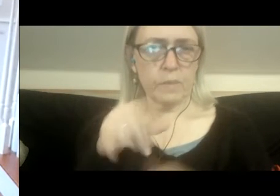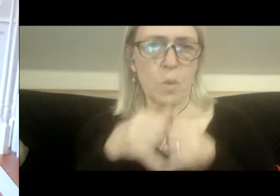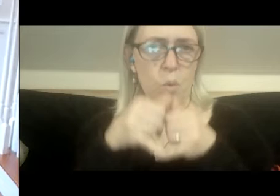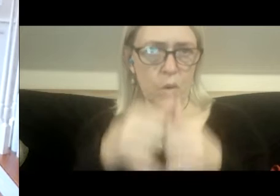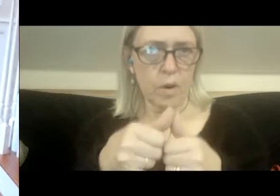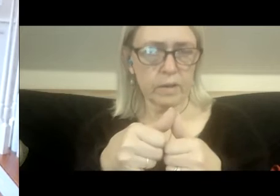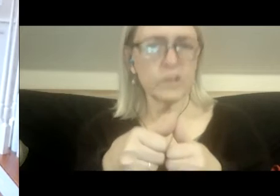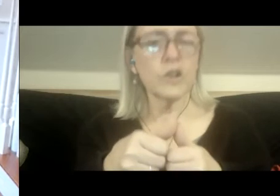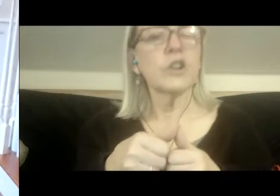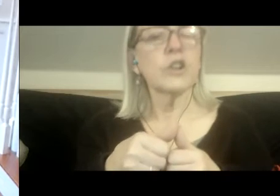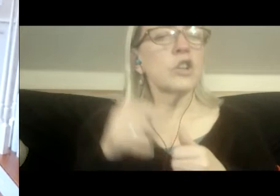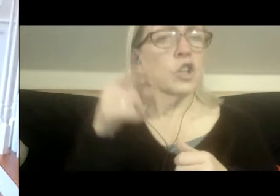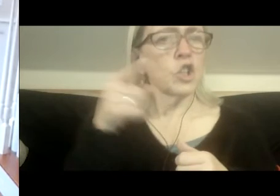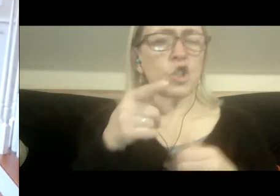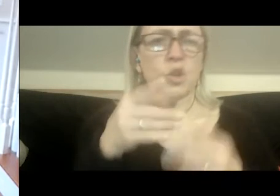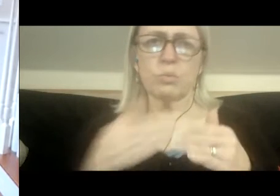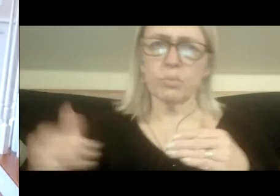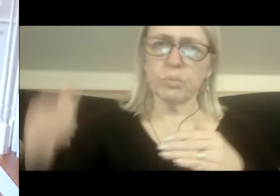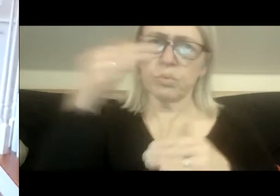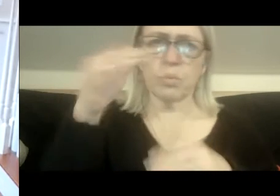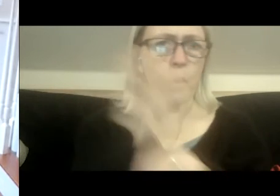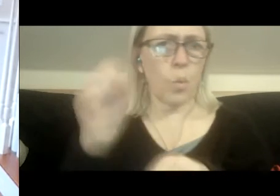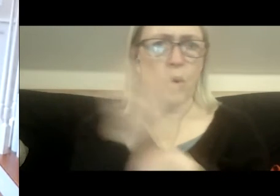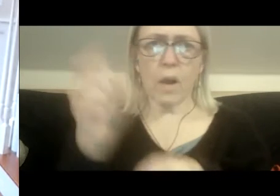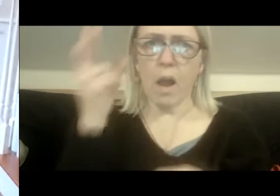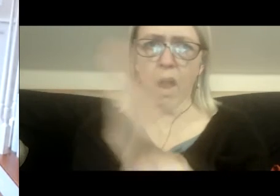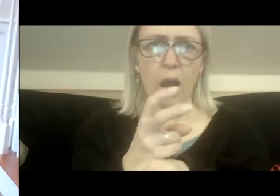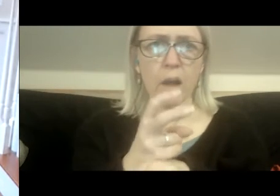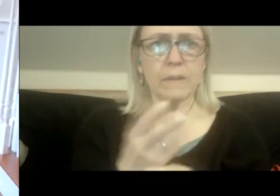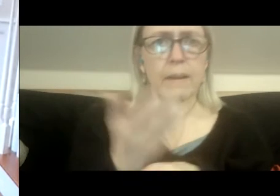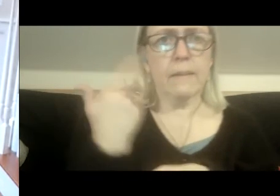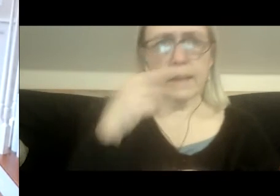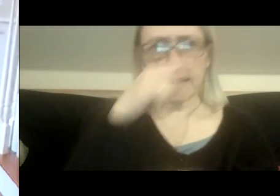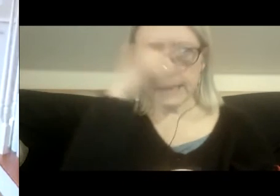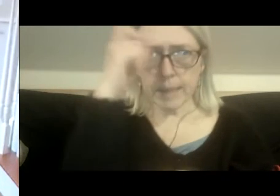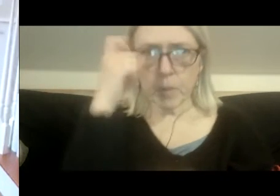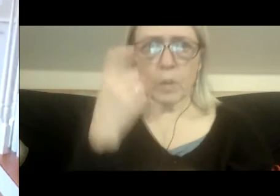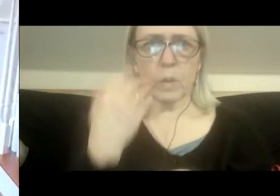Over the summer and fall of 2020, Brenda led the entire OVPR staff